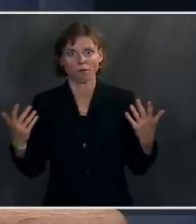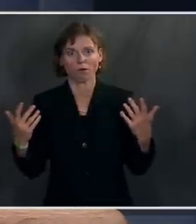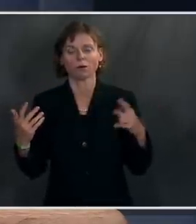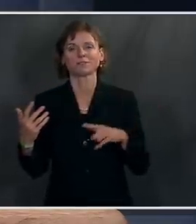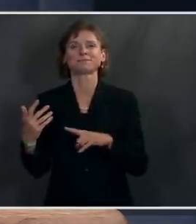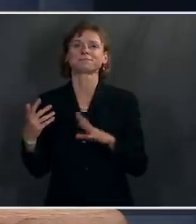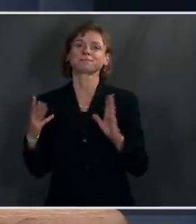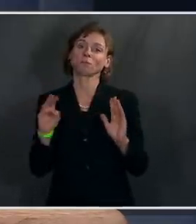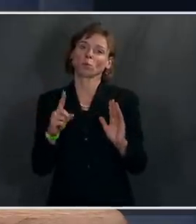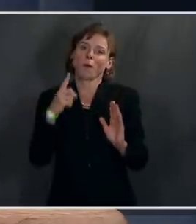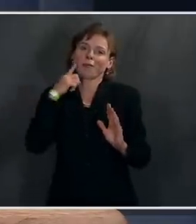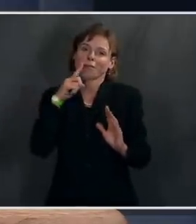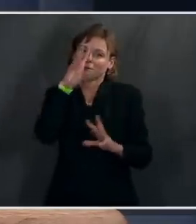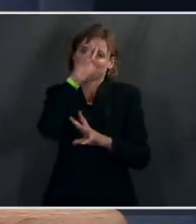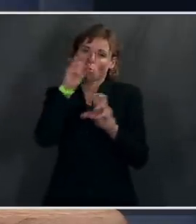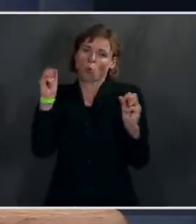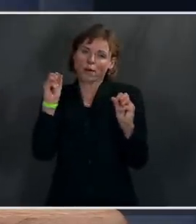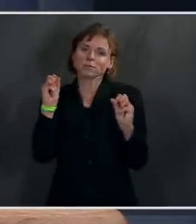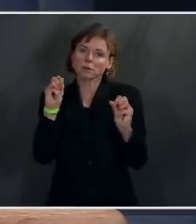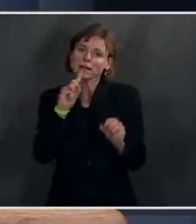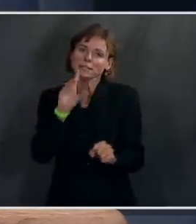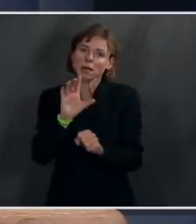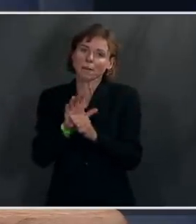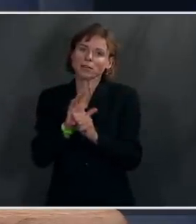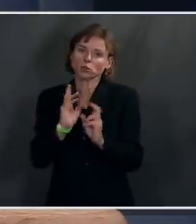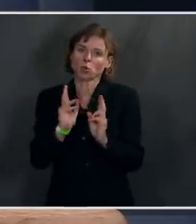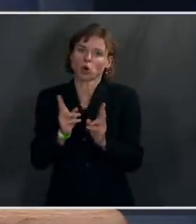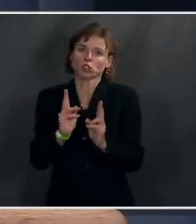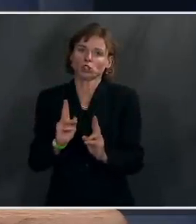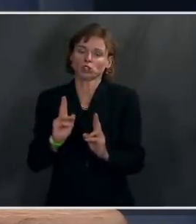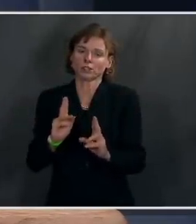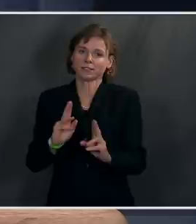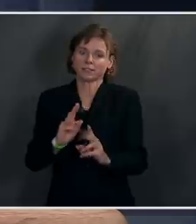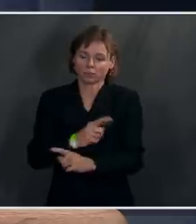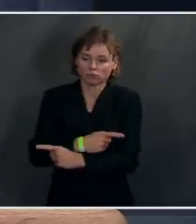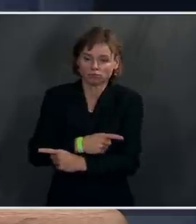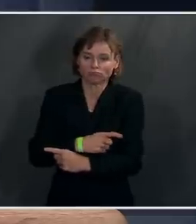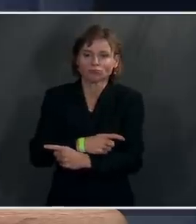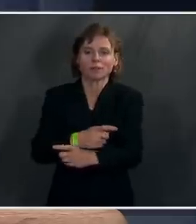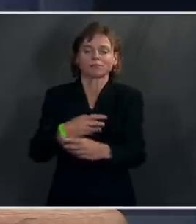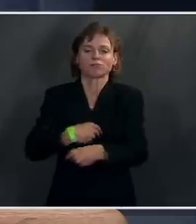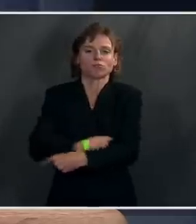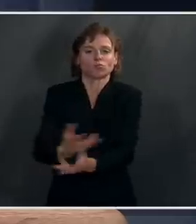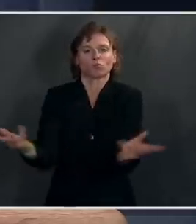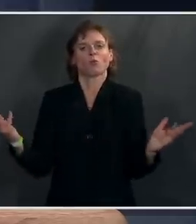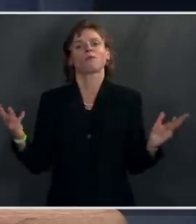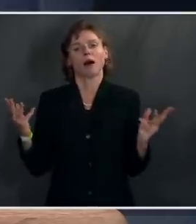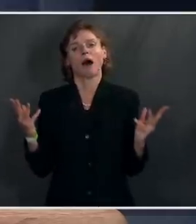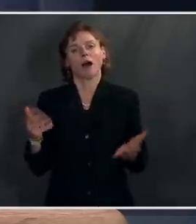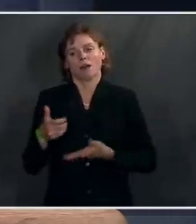is to urgently deliver relief to the American people. And that is what he has conveyed in every meeting he's had